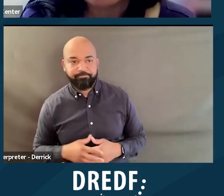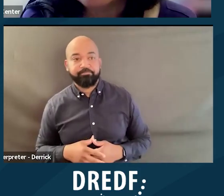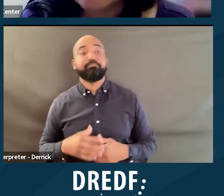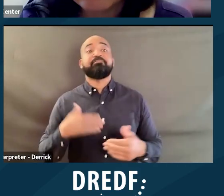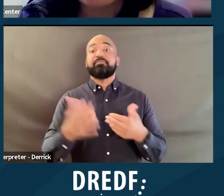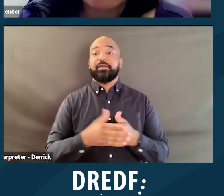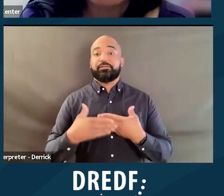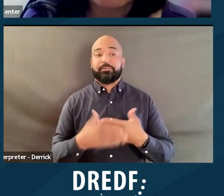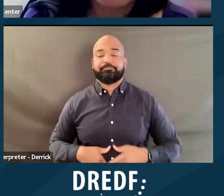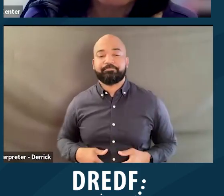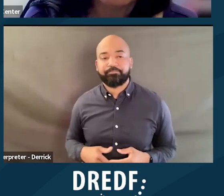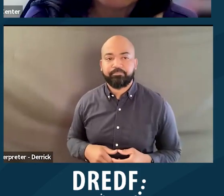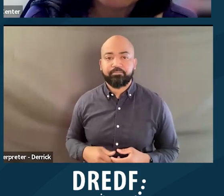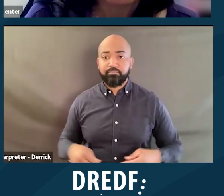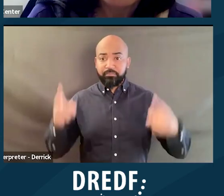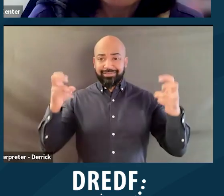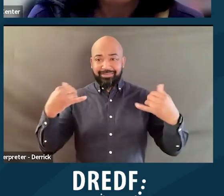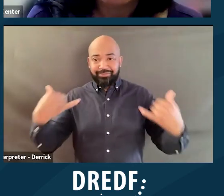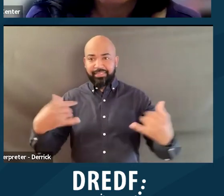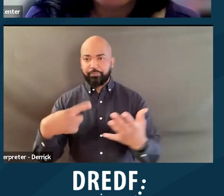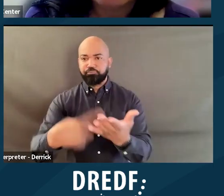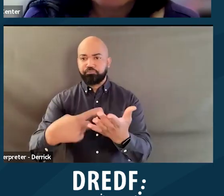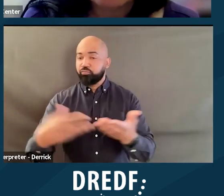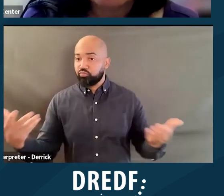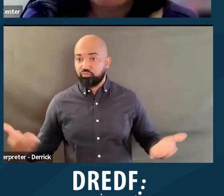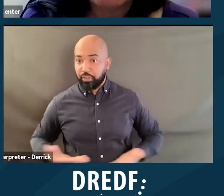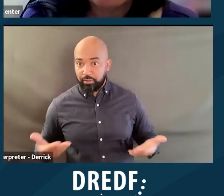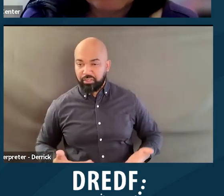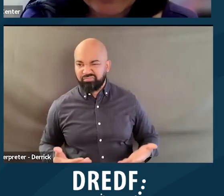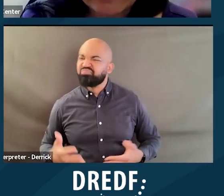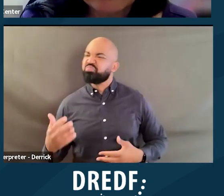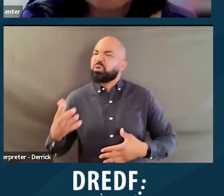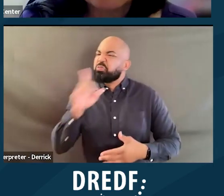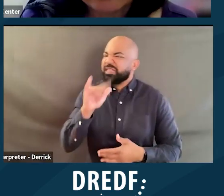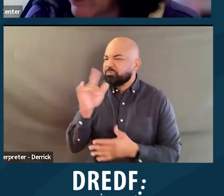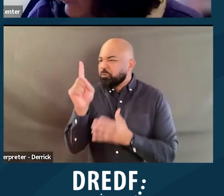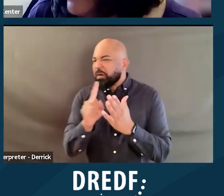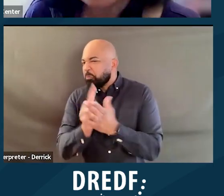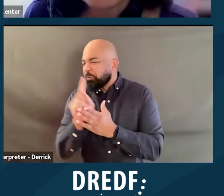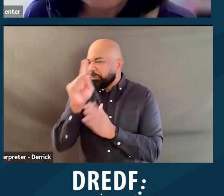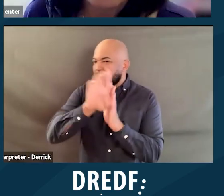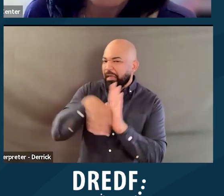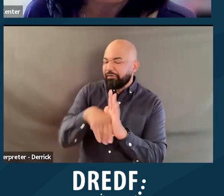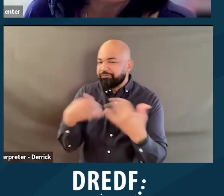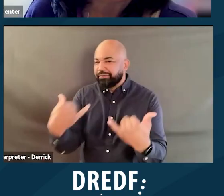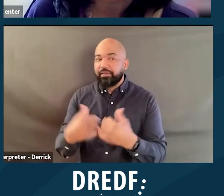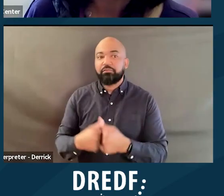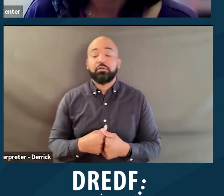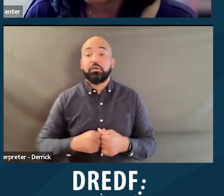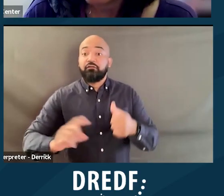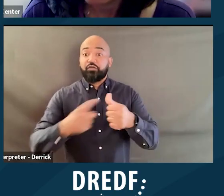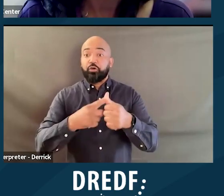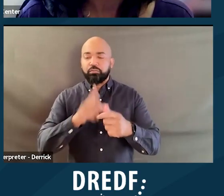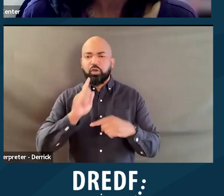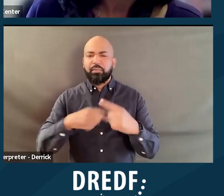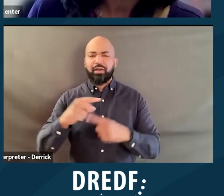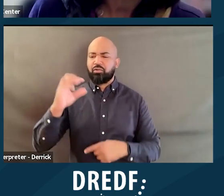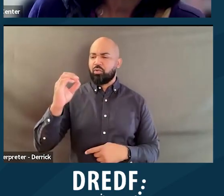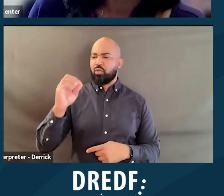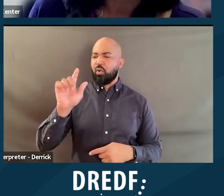lives in Kansas, which is one of our states that is bringing this case. Next slide.